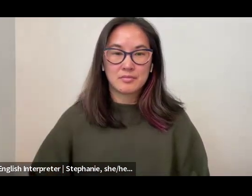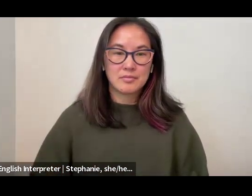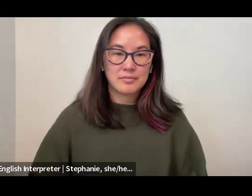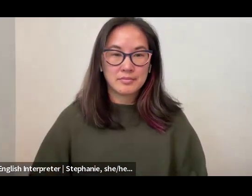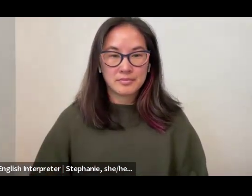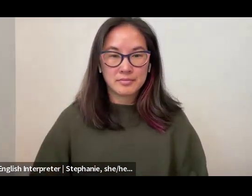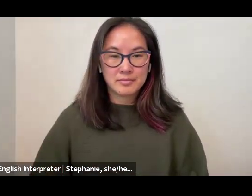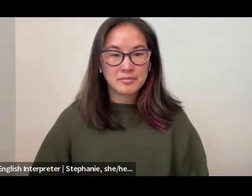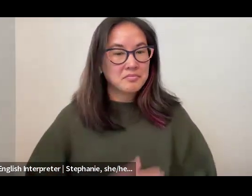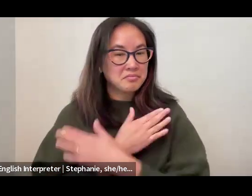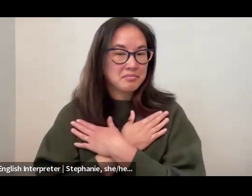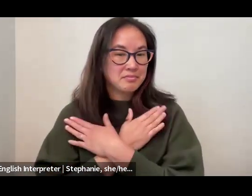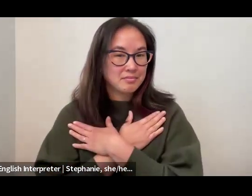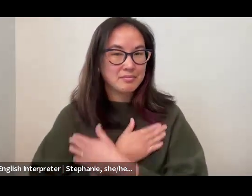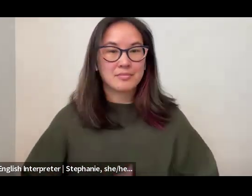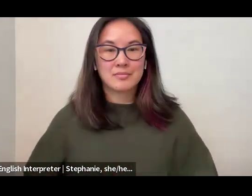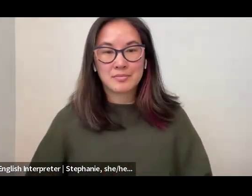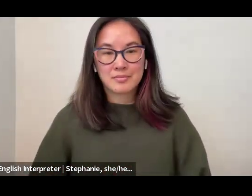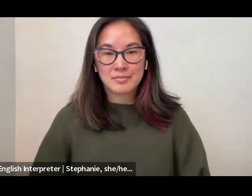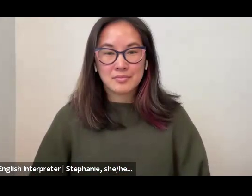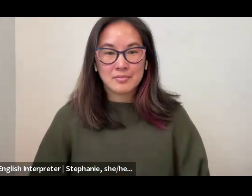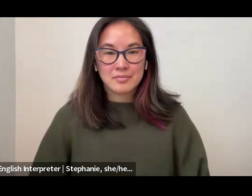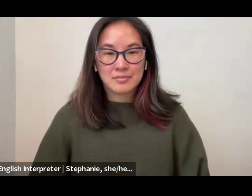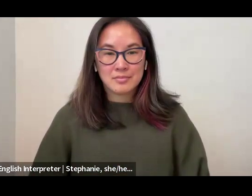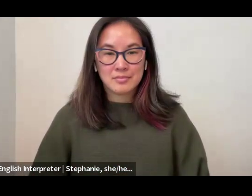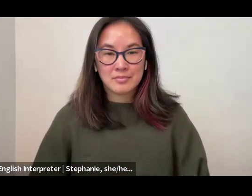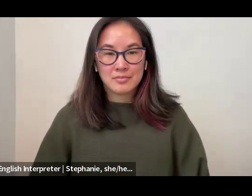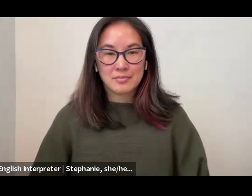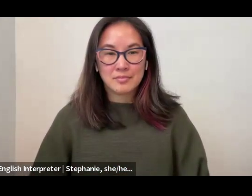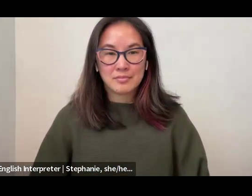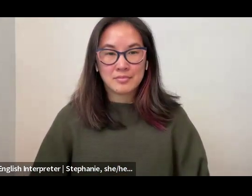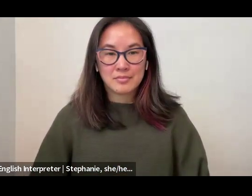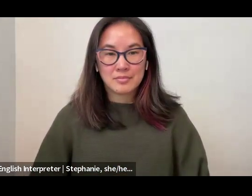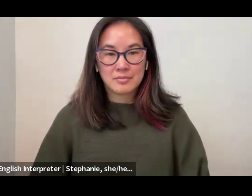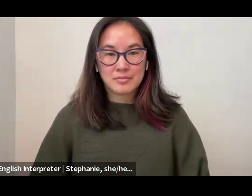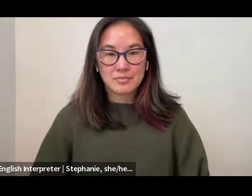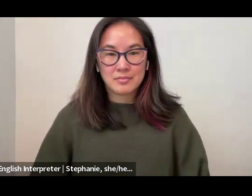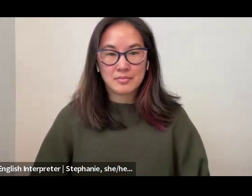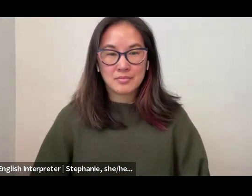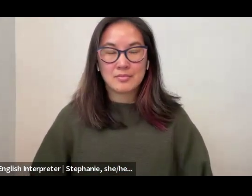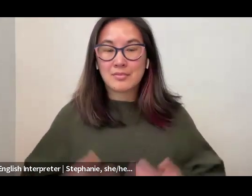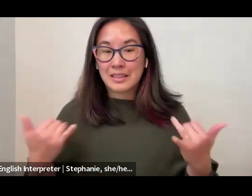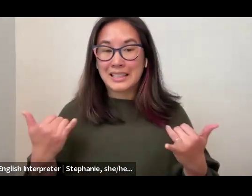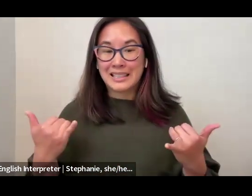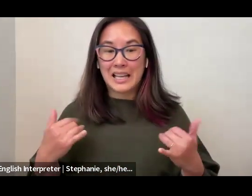Relax. Okay, we're going to do a spiral twist next.